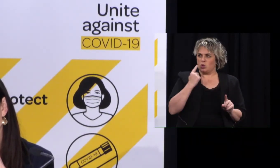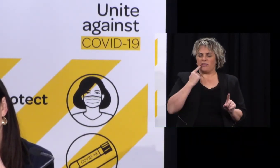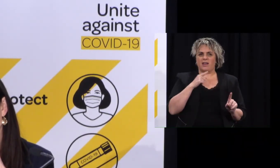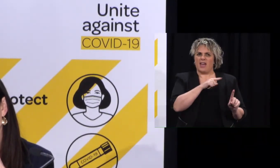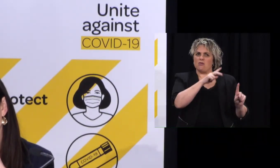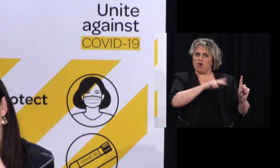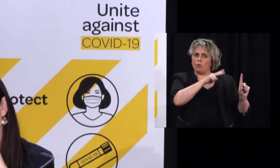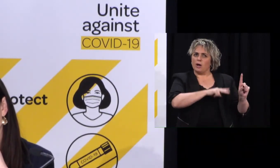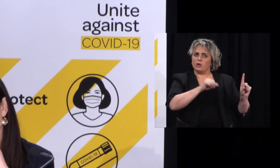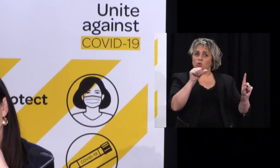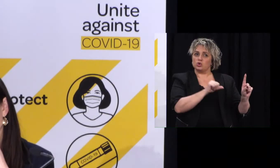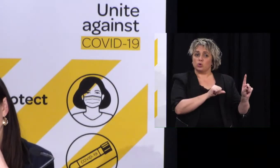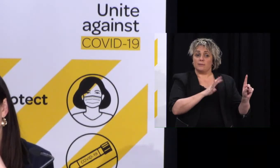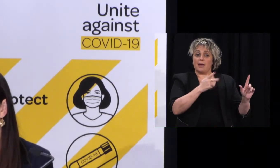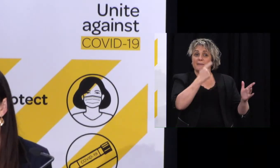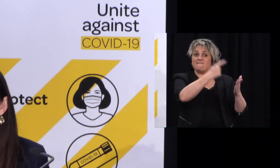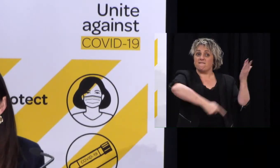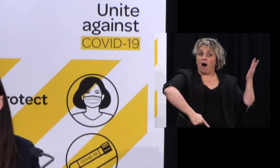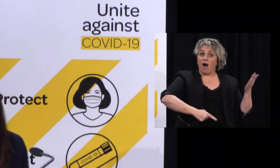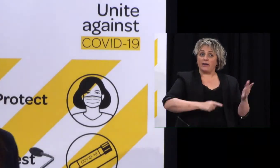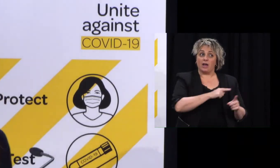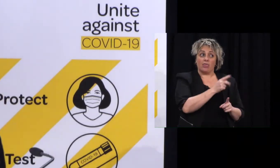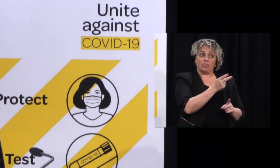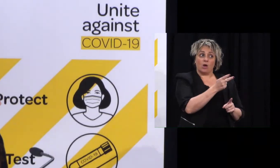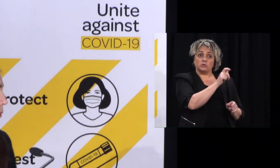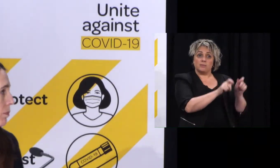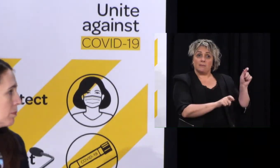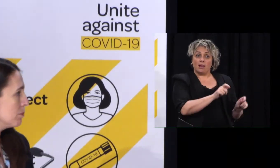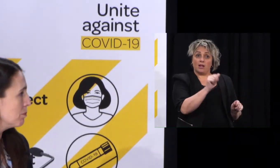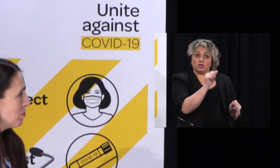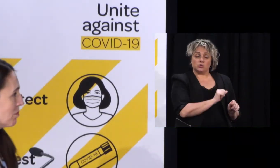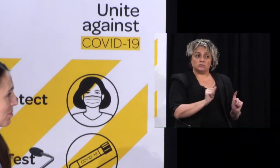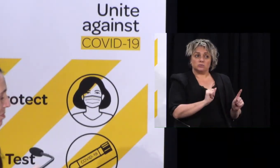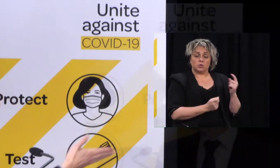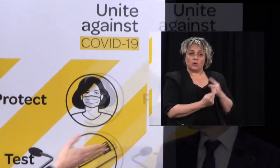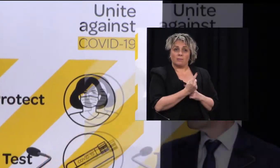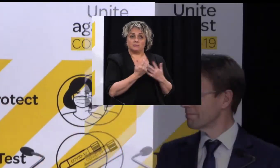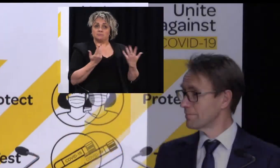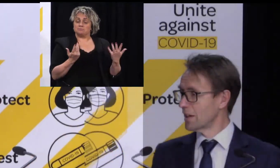rugby sports players and the Silver Ferns have admitted to